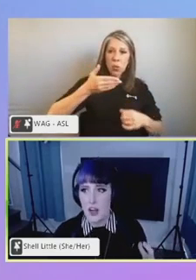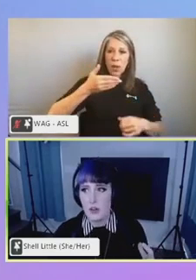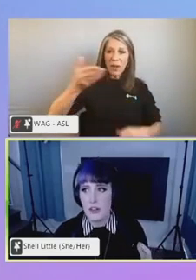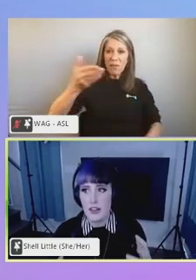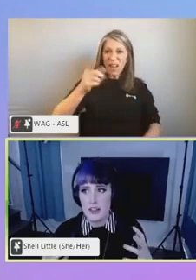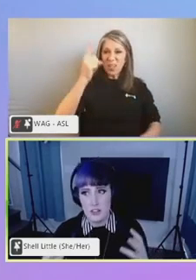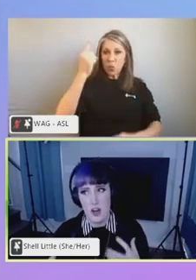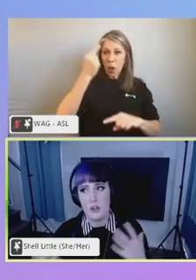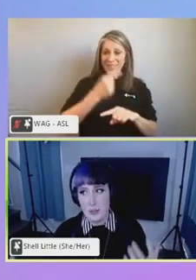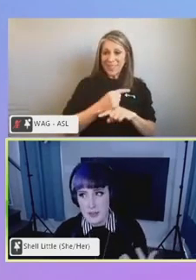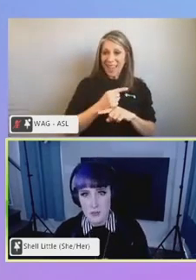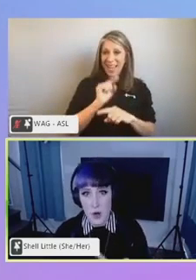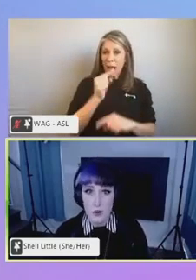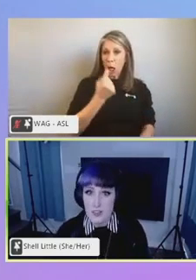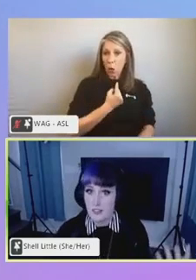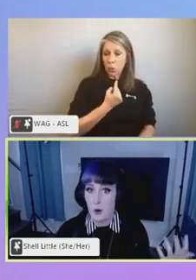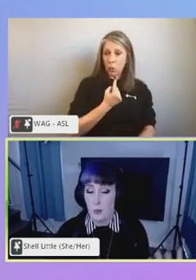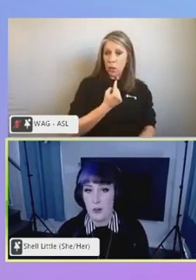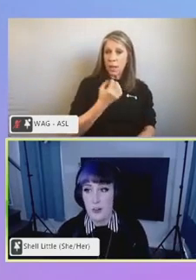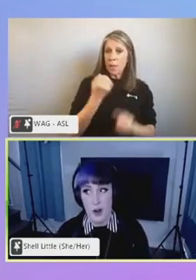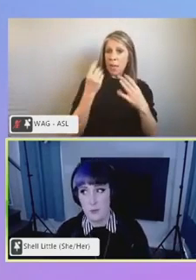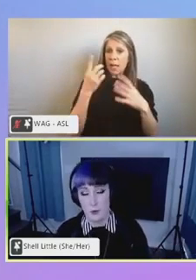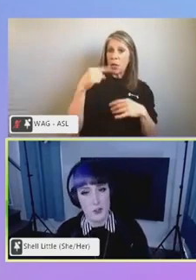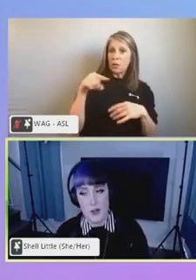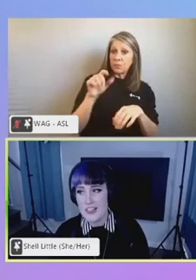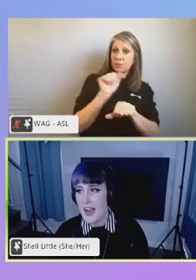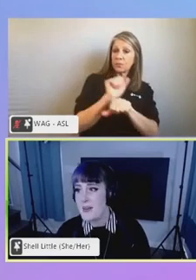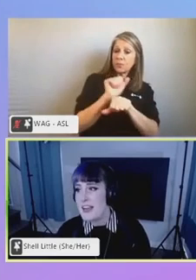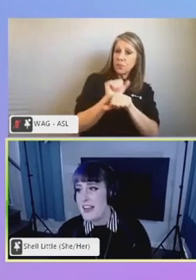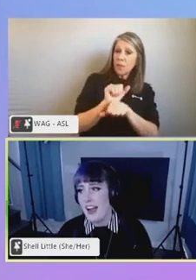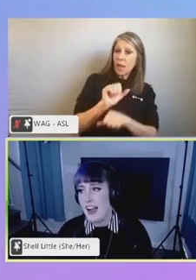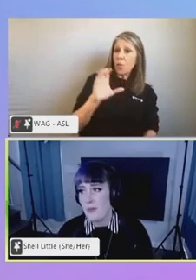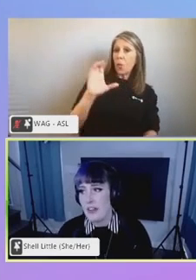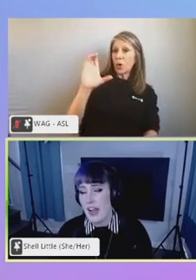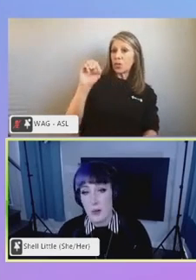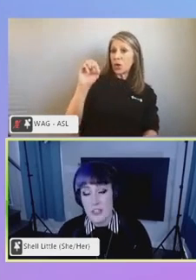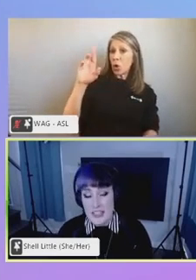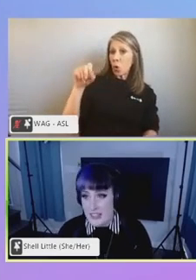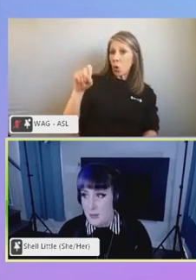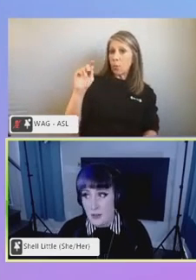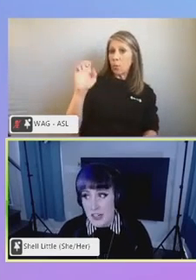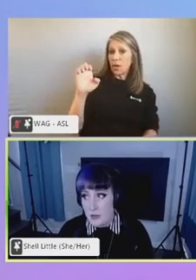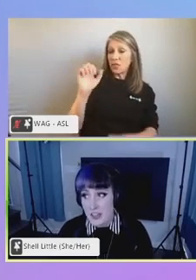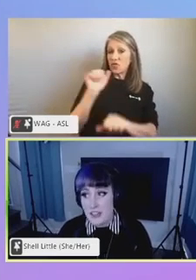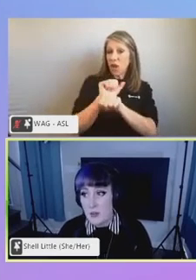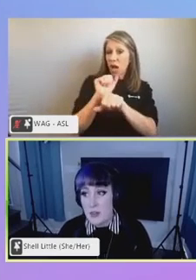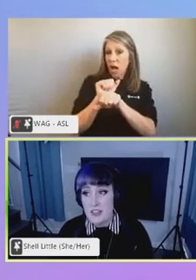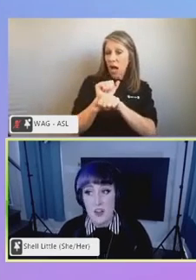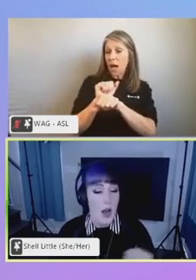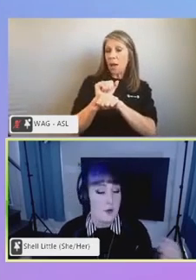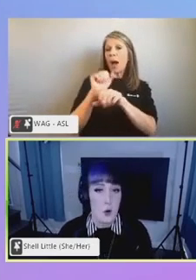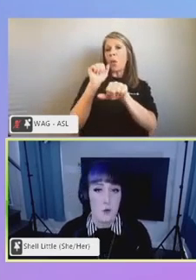two, three, four, five, 22 invites on one day alone. So,